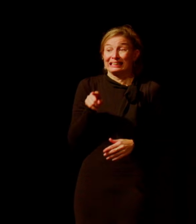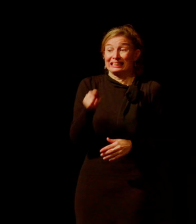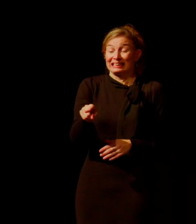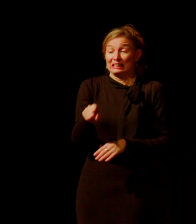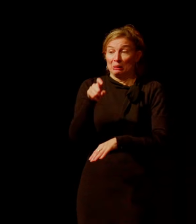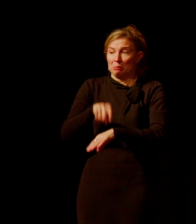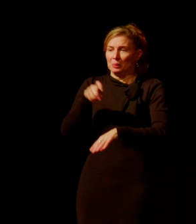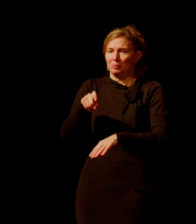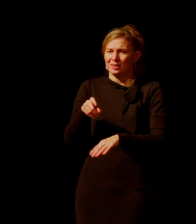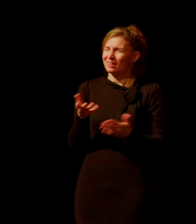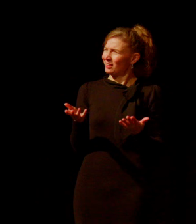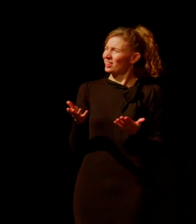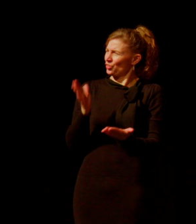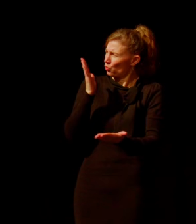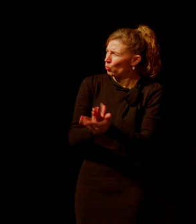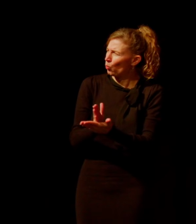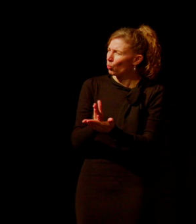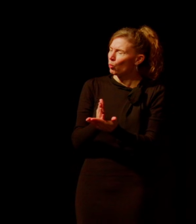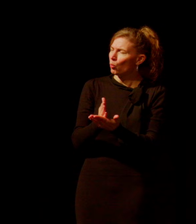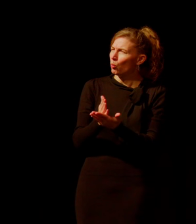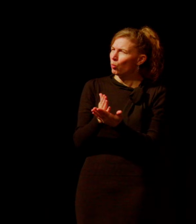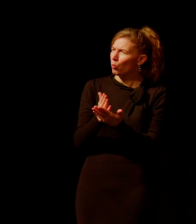Why hadn't I have spoken up much sooner?